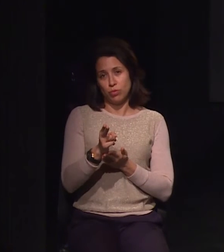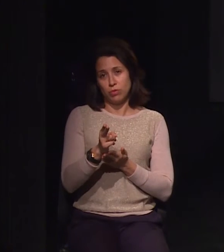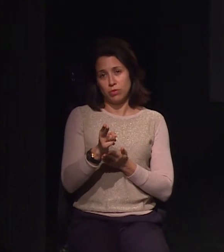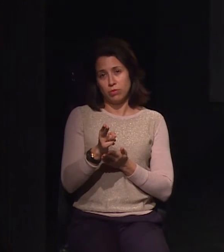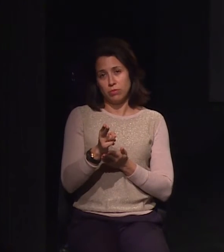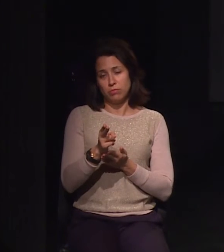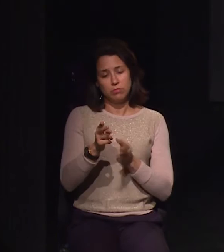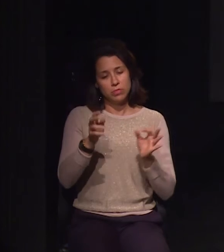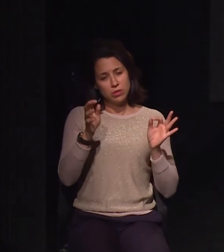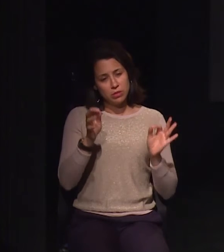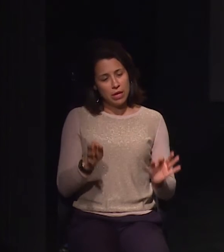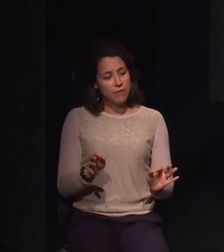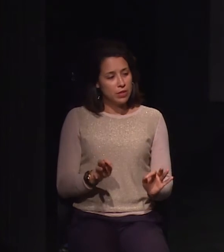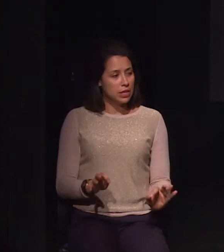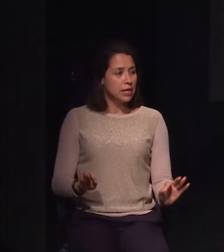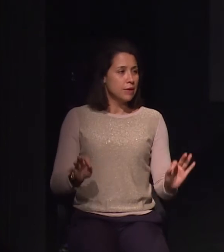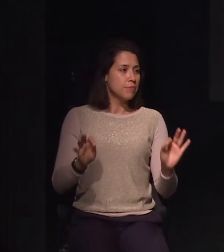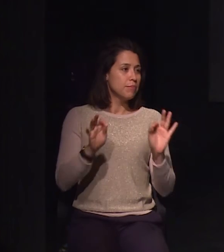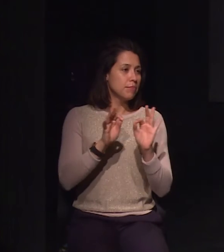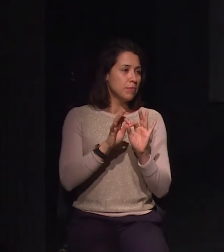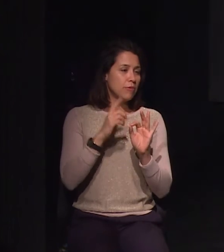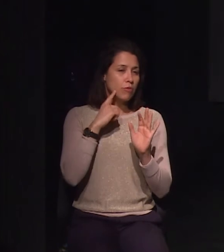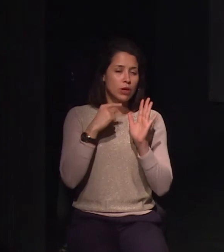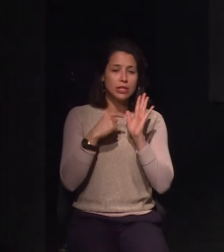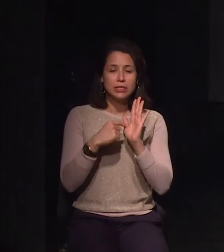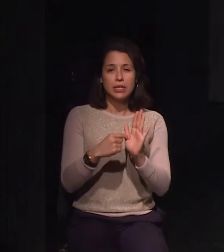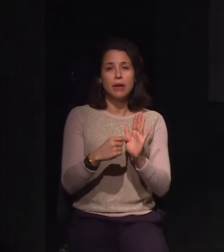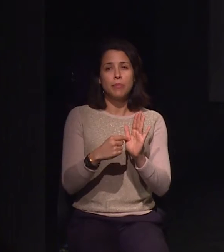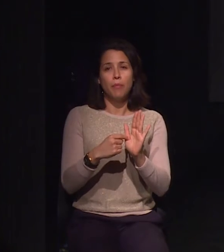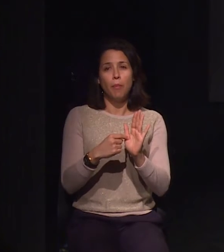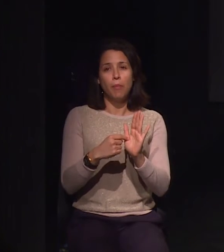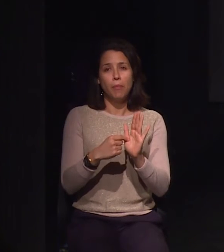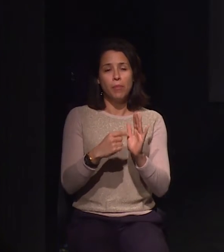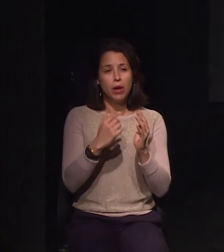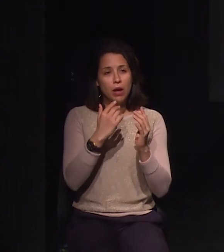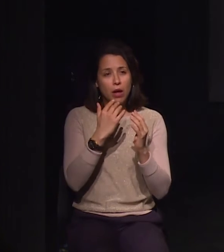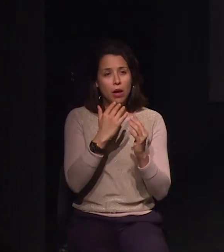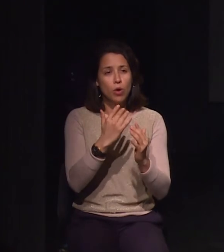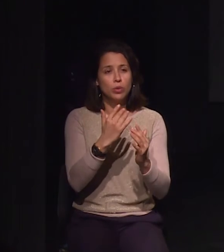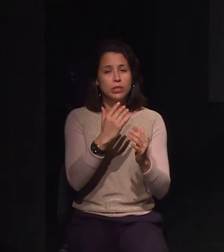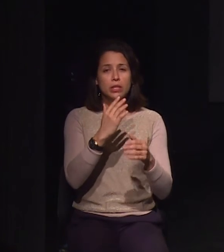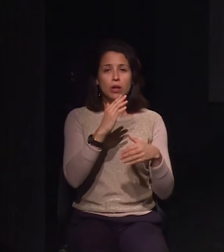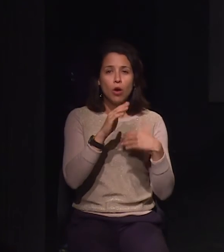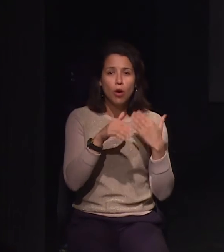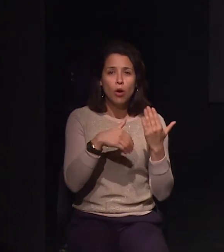Just as much as holding a whole note that is not sharp or flat is truth.